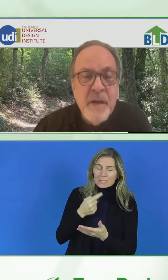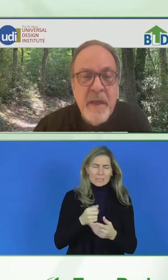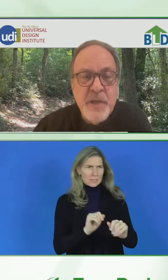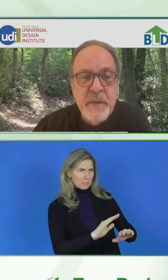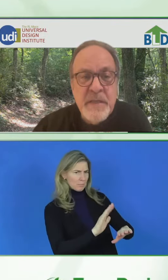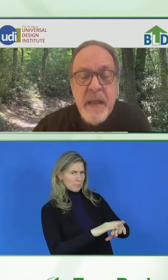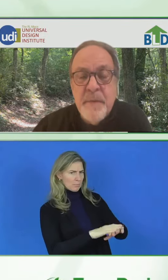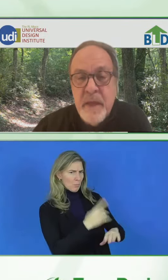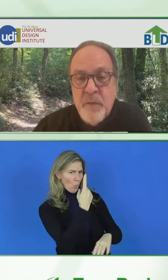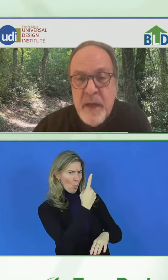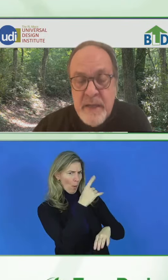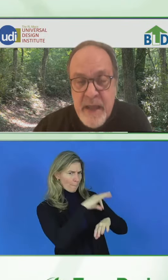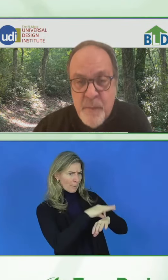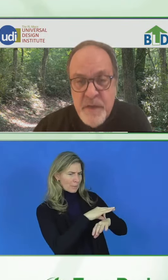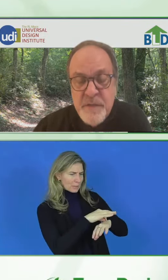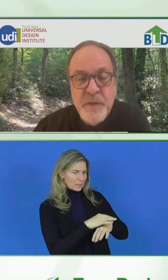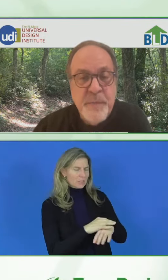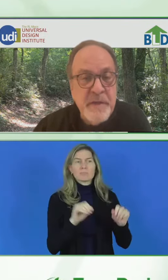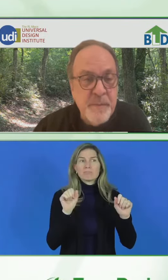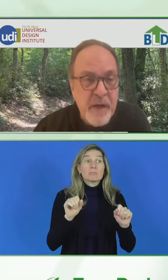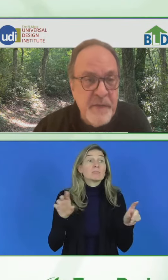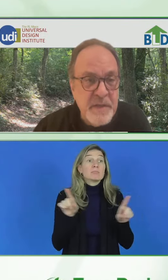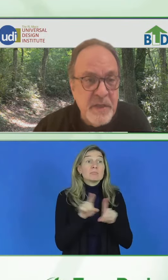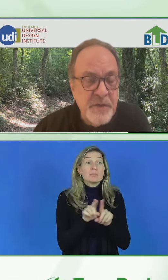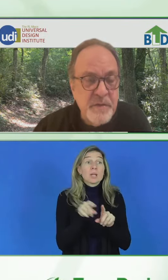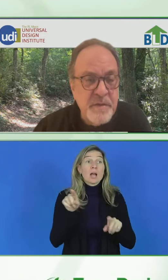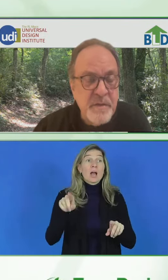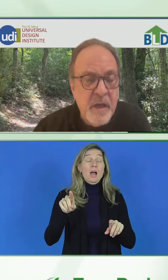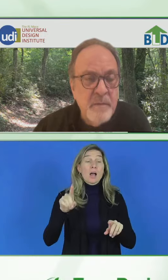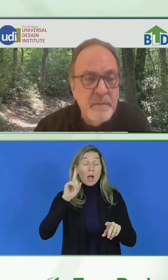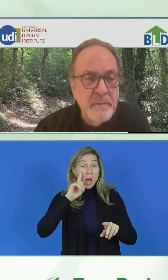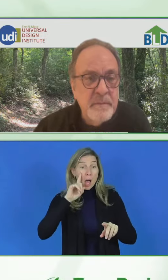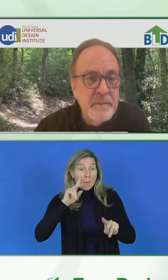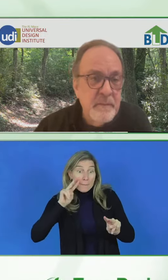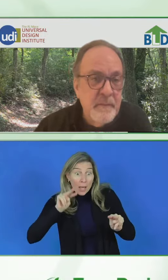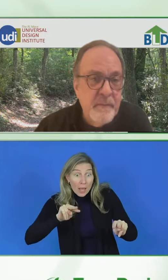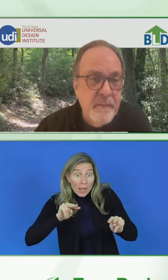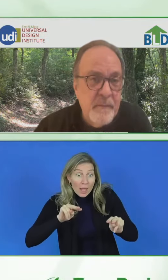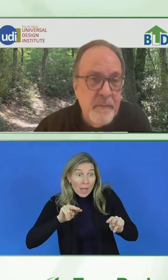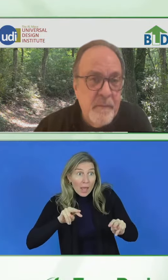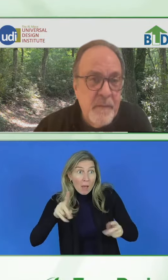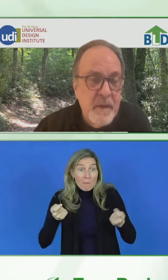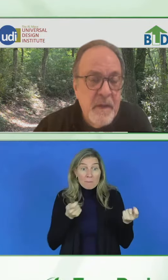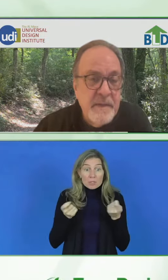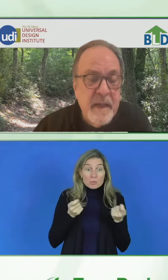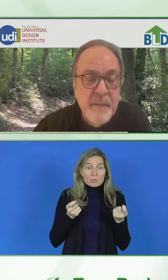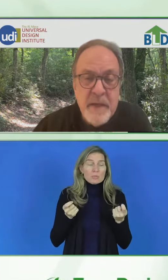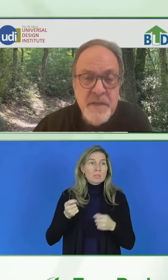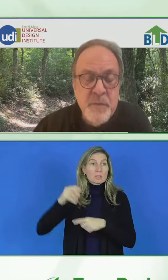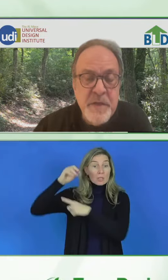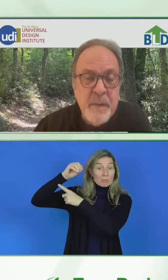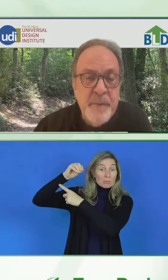Care management, same thing. Cameras which brings privacy issues, go, telemedicine which got